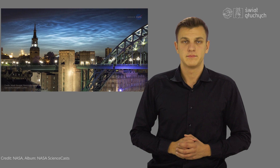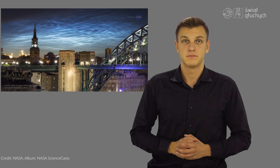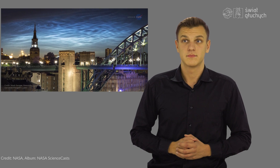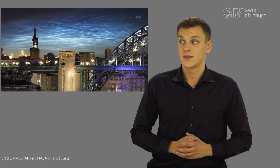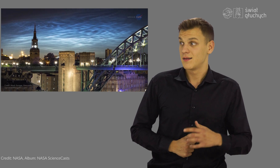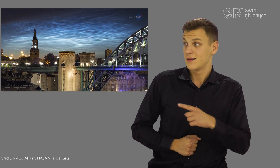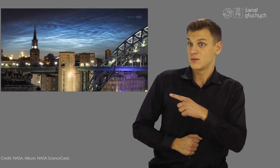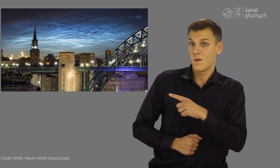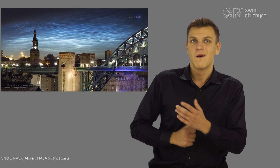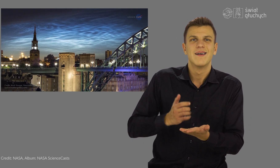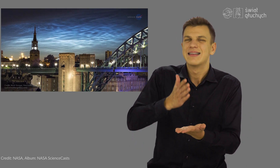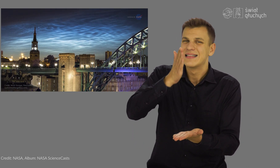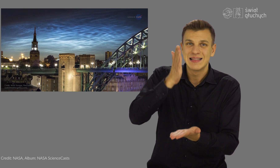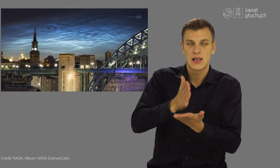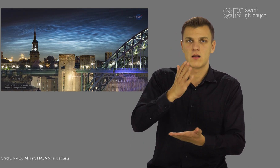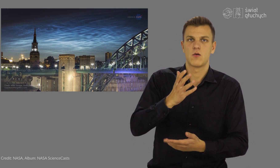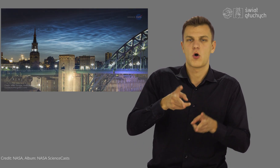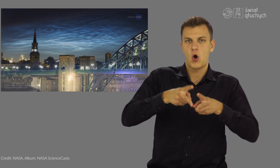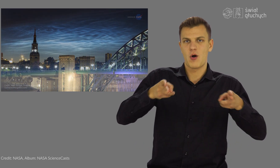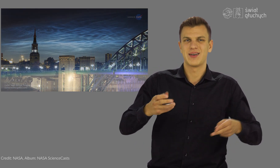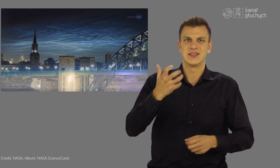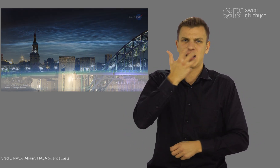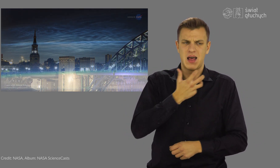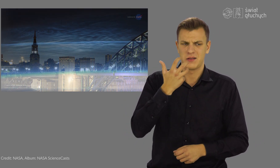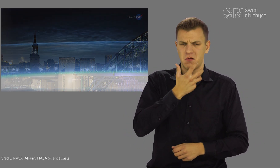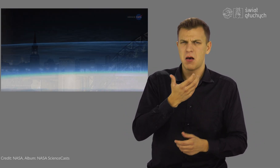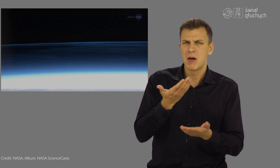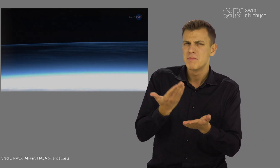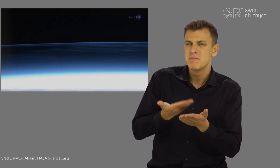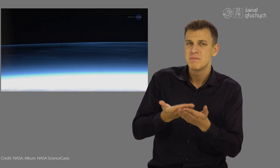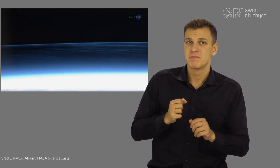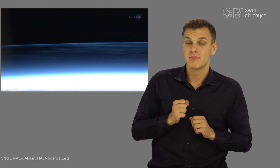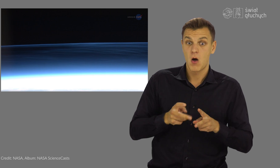Why do we only see them in the summer?